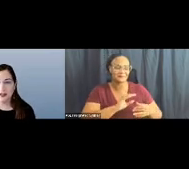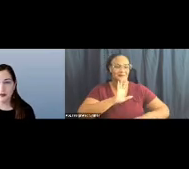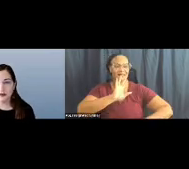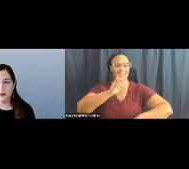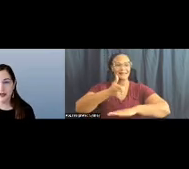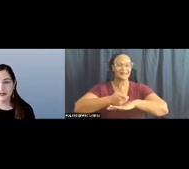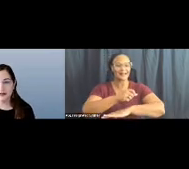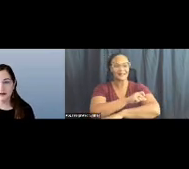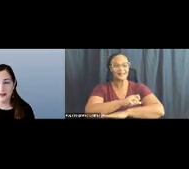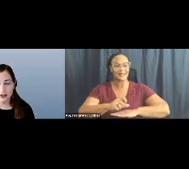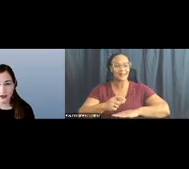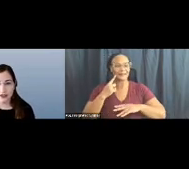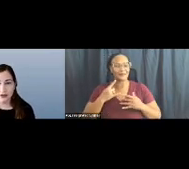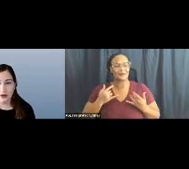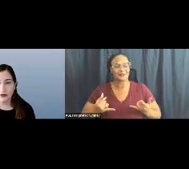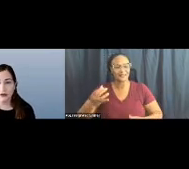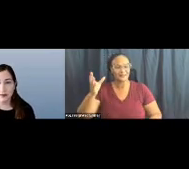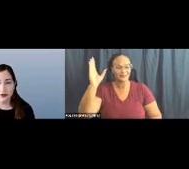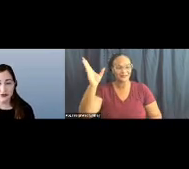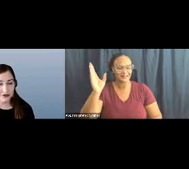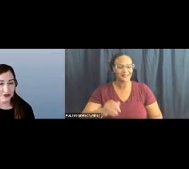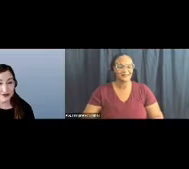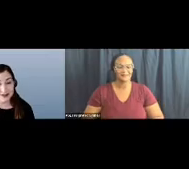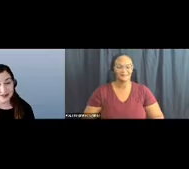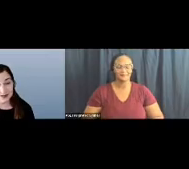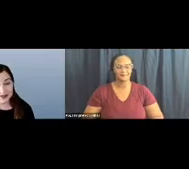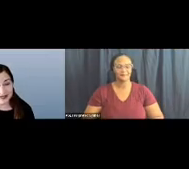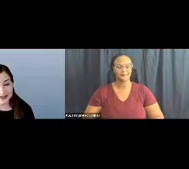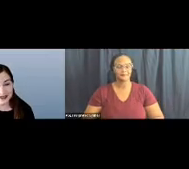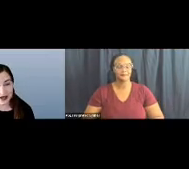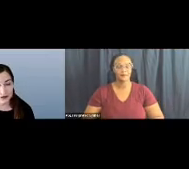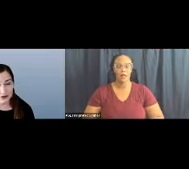especially the perspective on the current total number of students with disabilities in